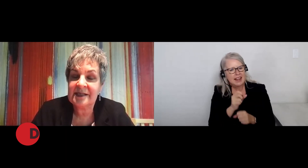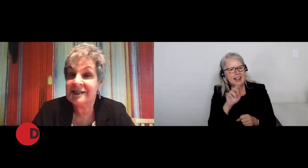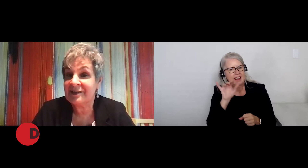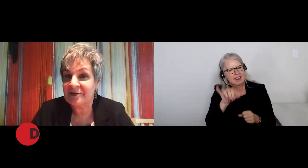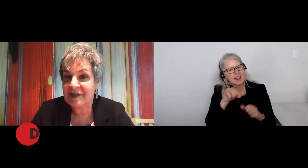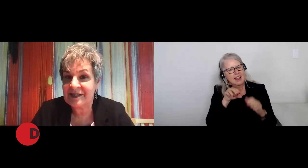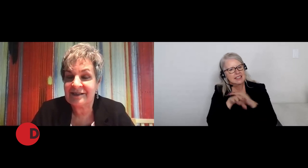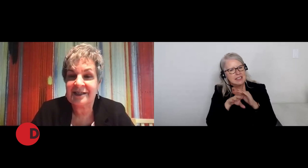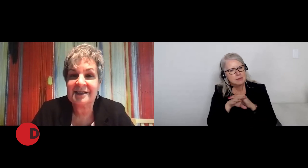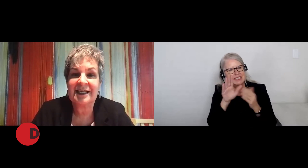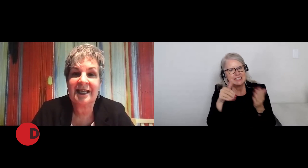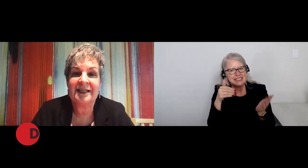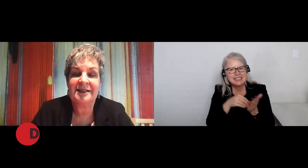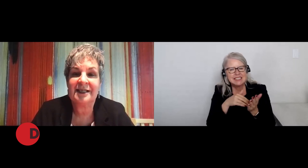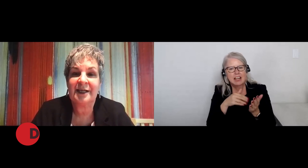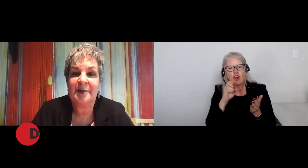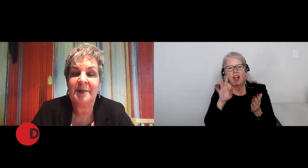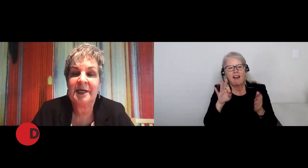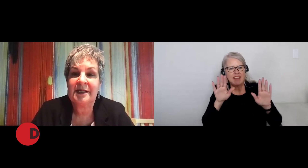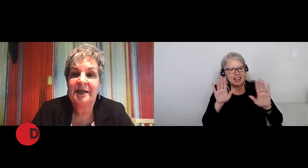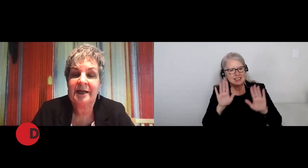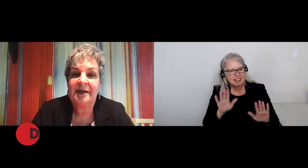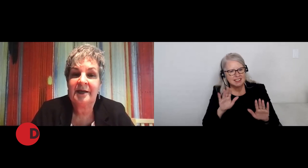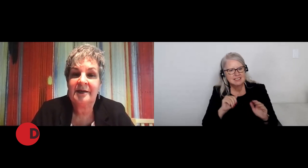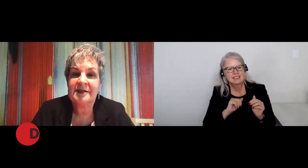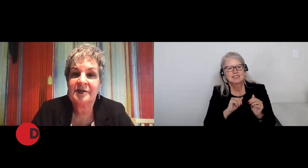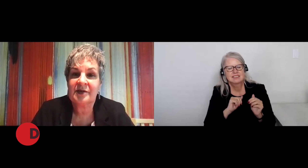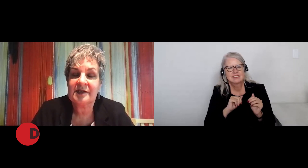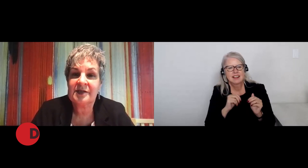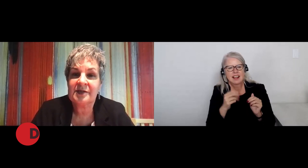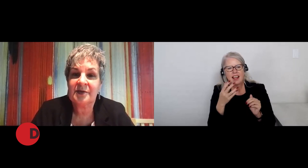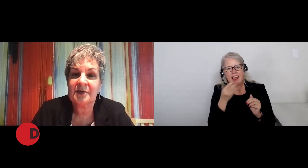We are creating the ACA accessibility center of excellence,